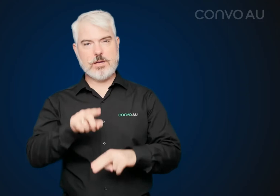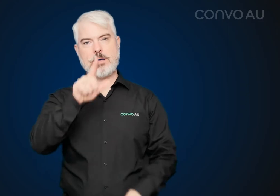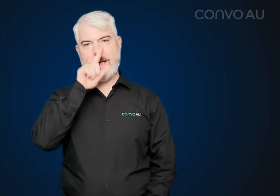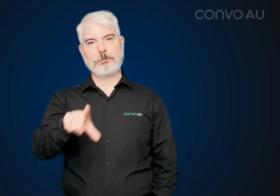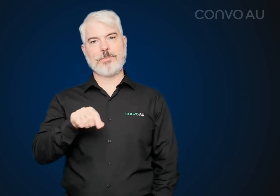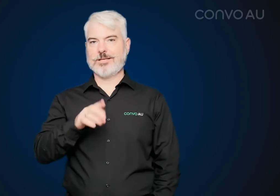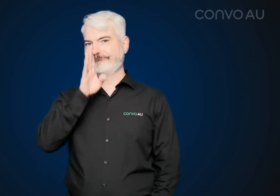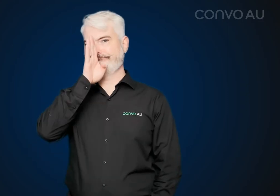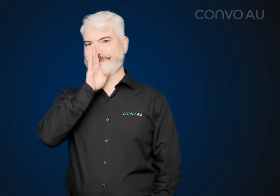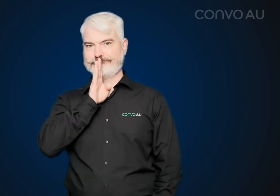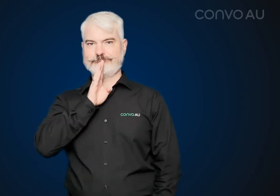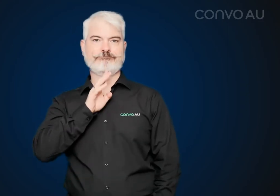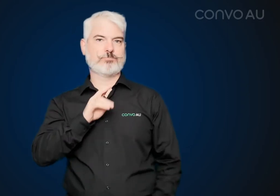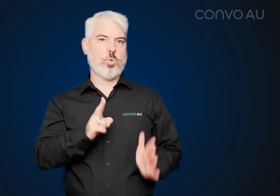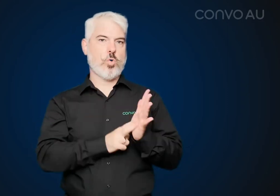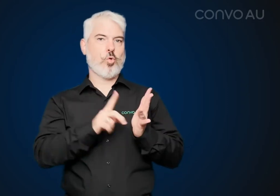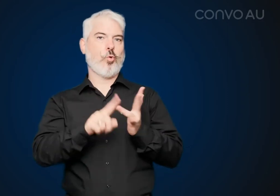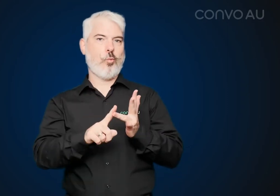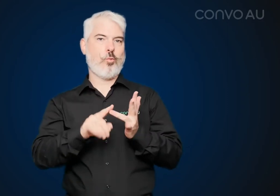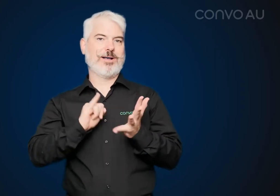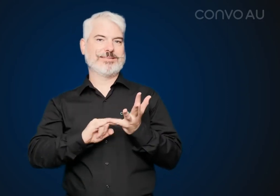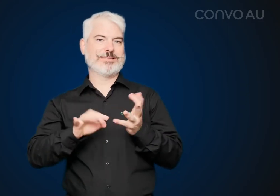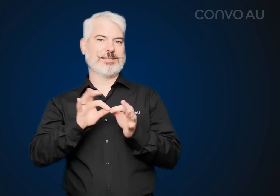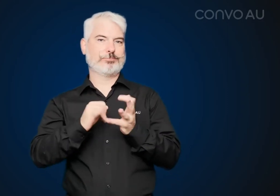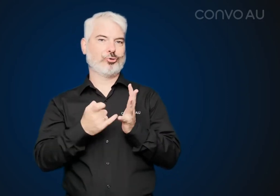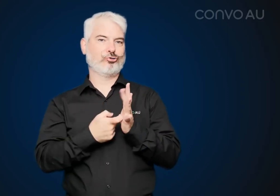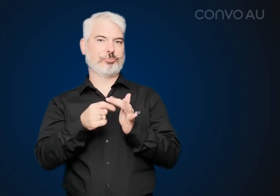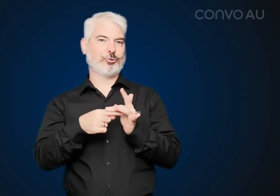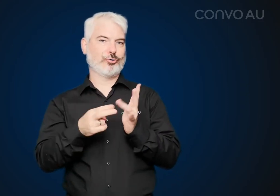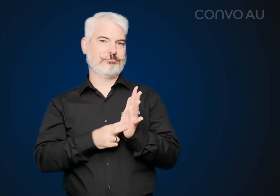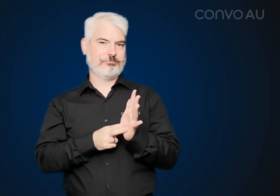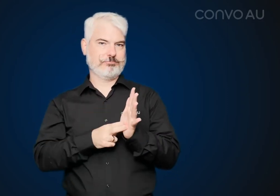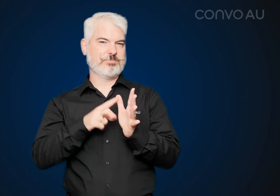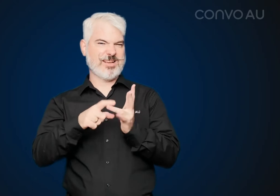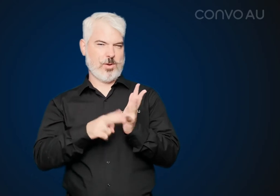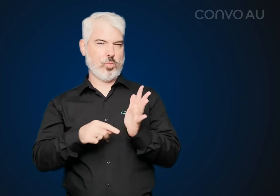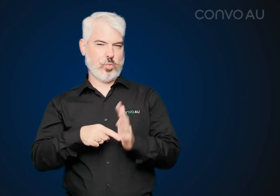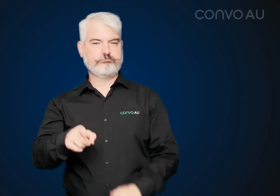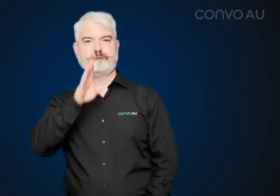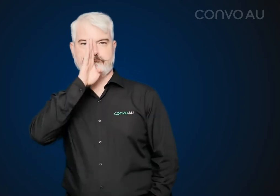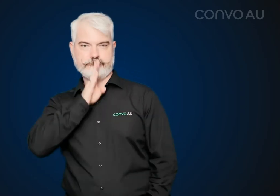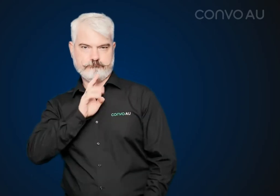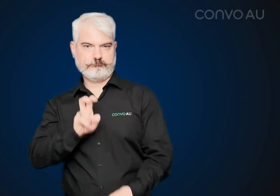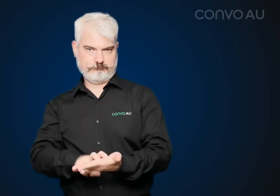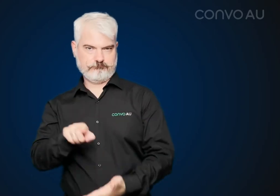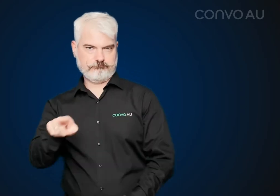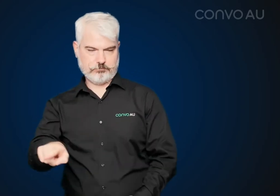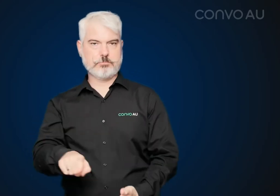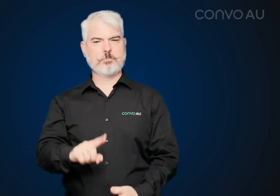you can sign up for an account